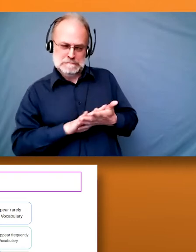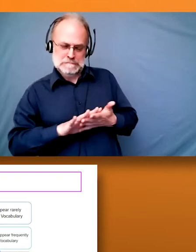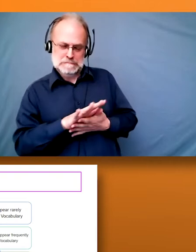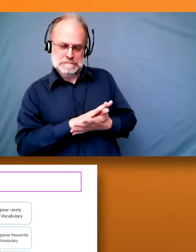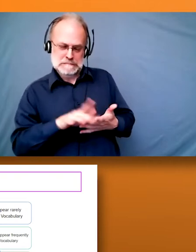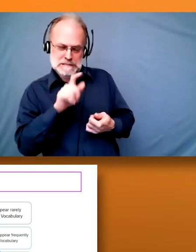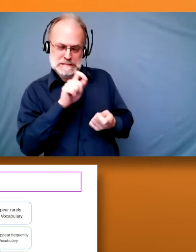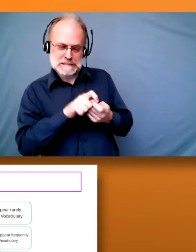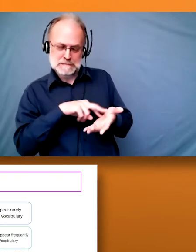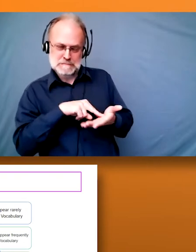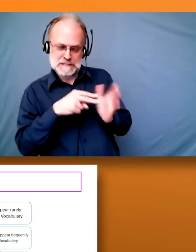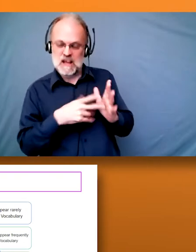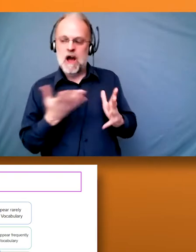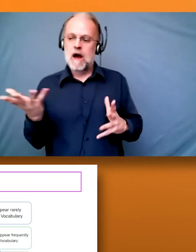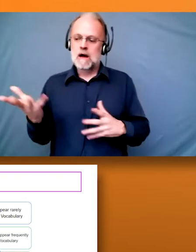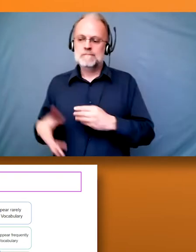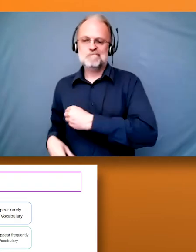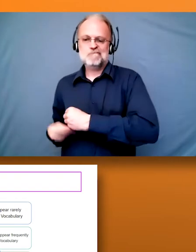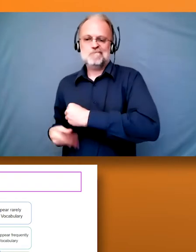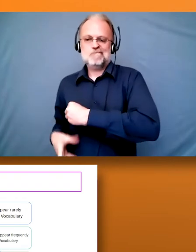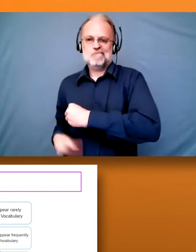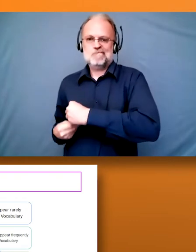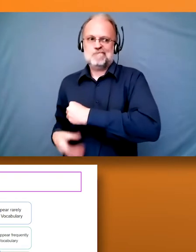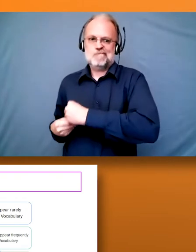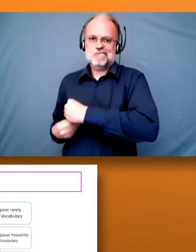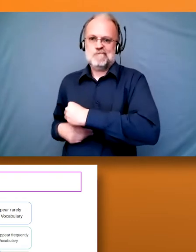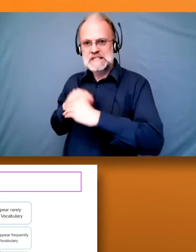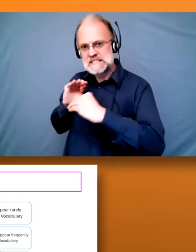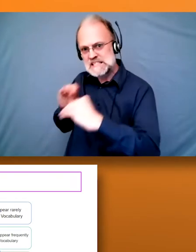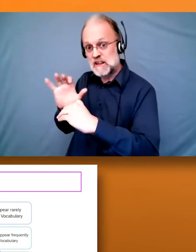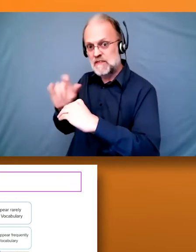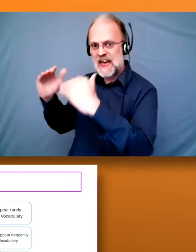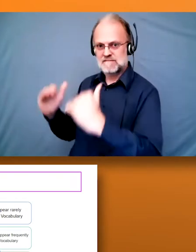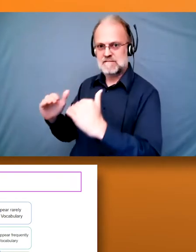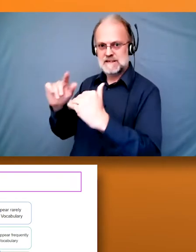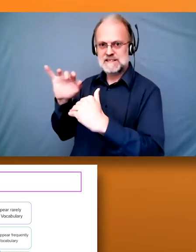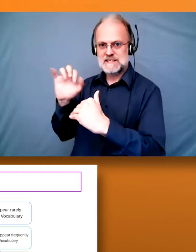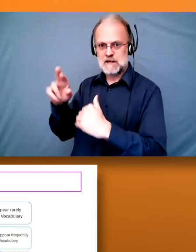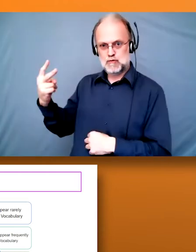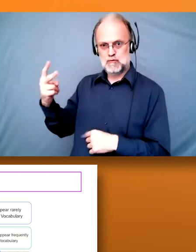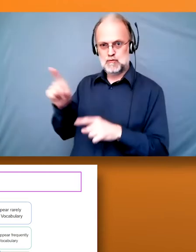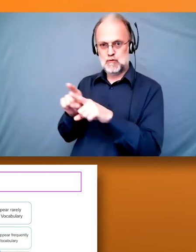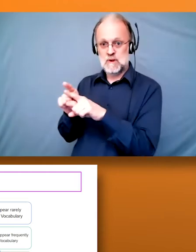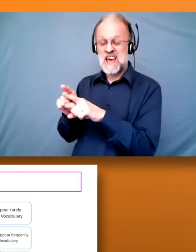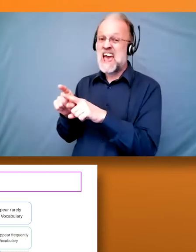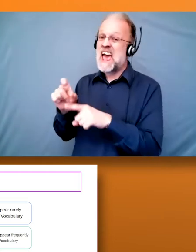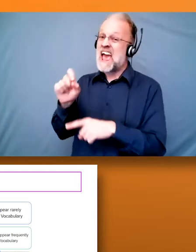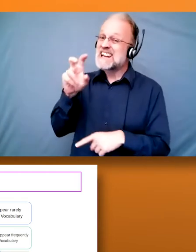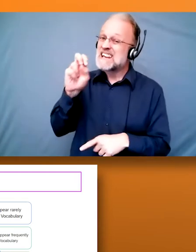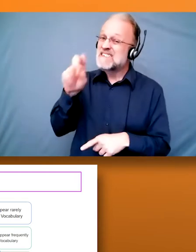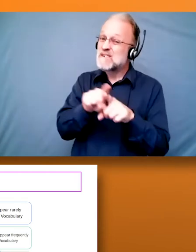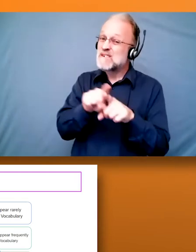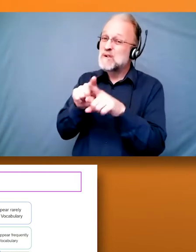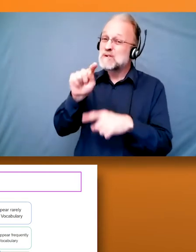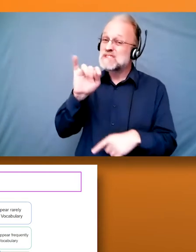exactly know what they mean. So we also might need to be teaching a little bit at that level. And then there's even tier one words.